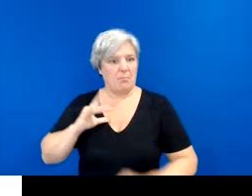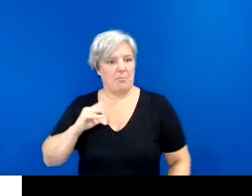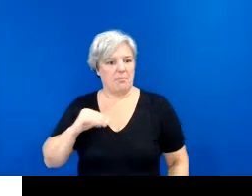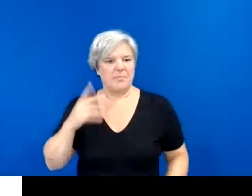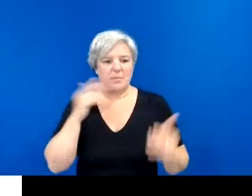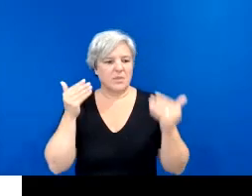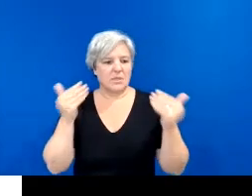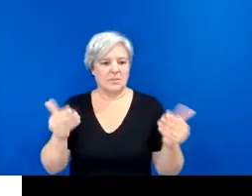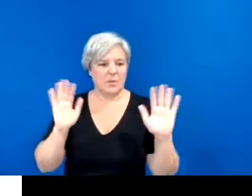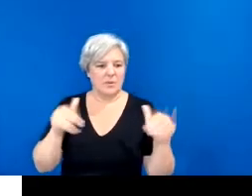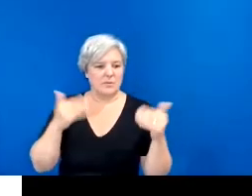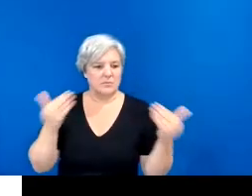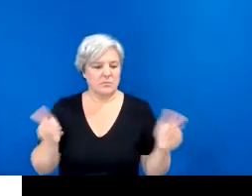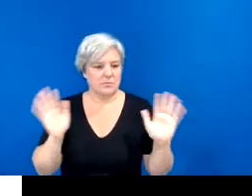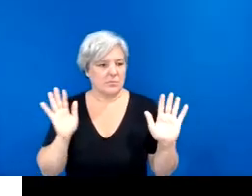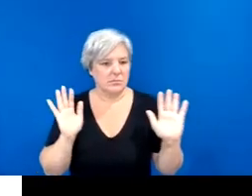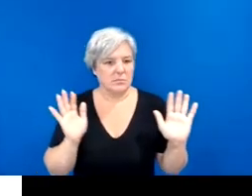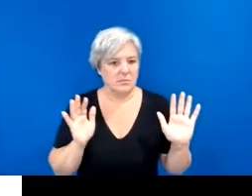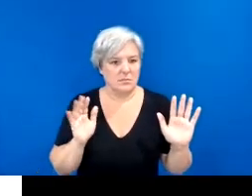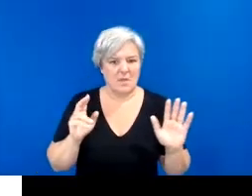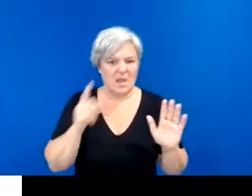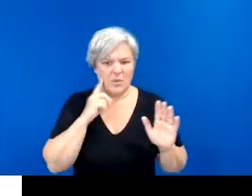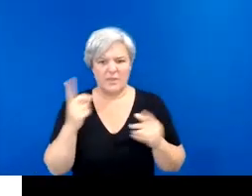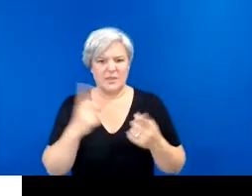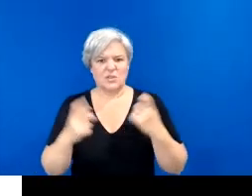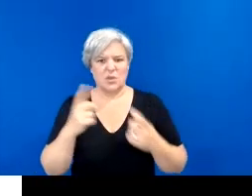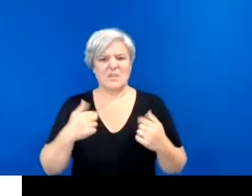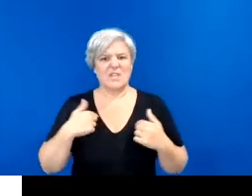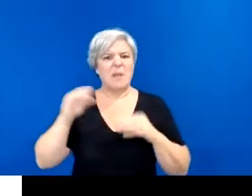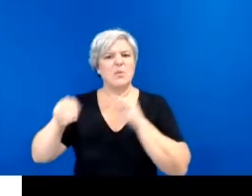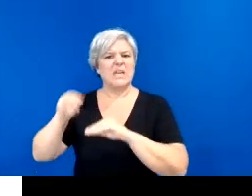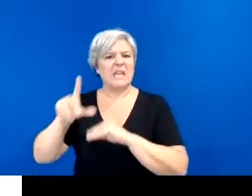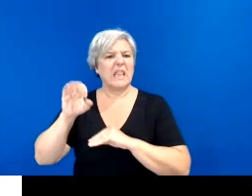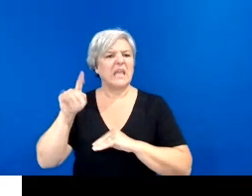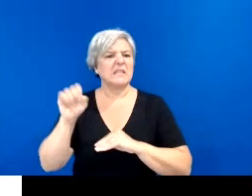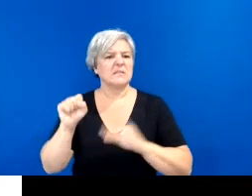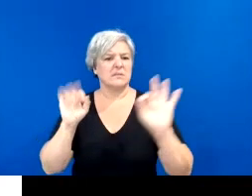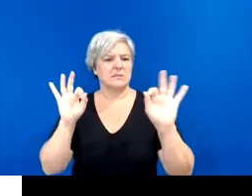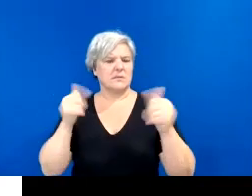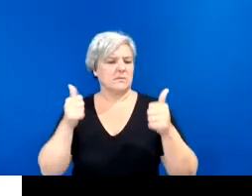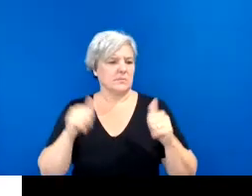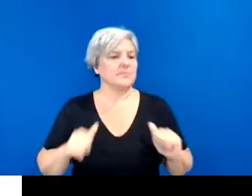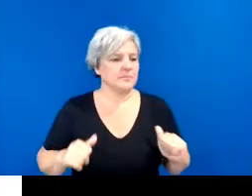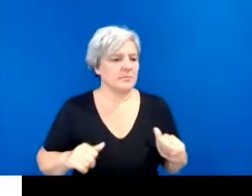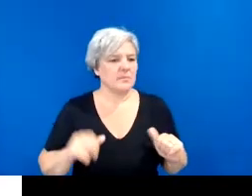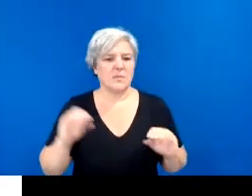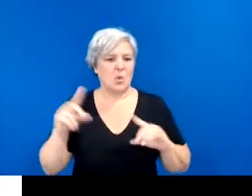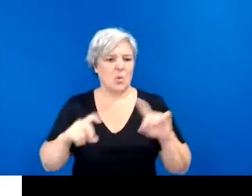unless there's a question that's me dropping the links. Oh, perfect. Okay.